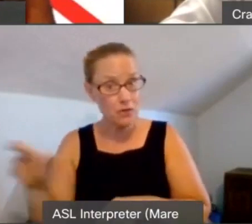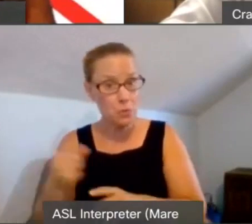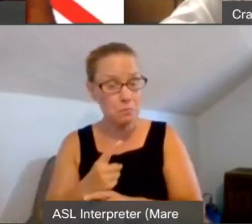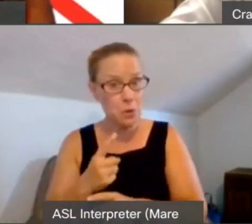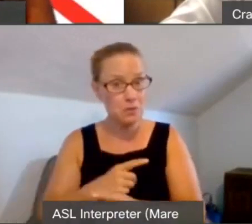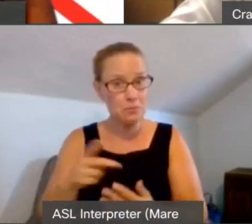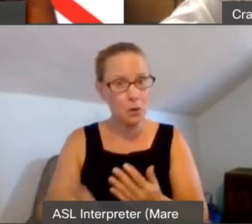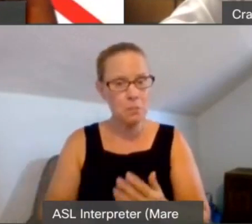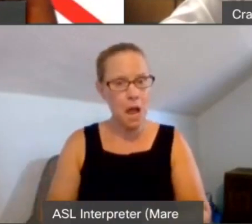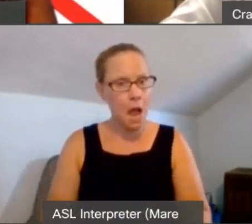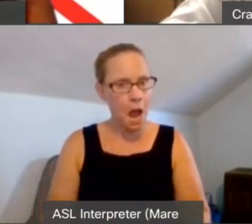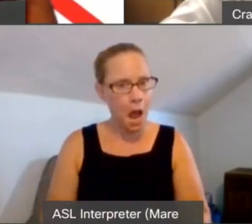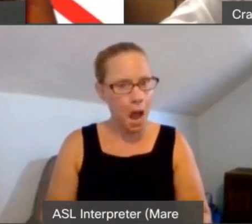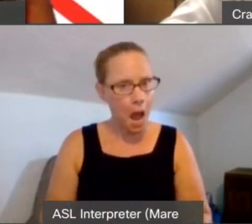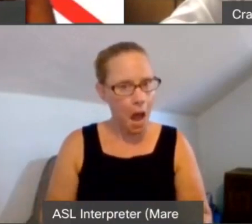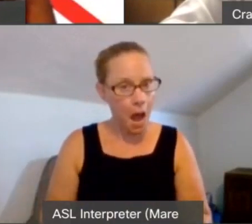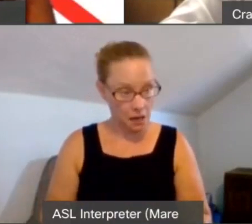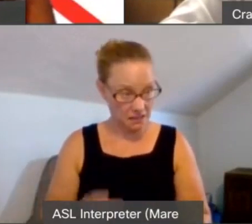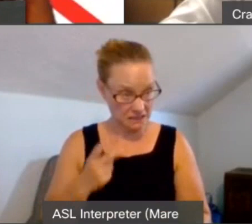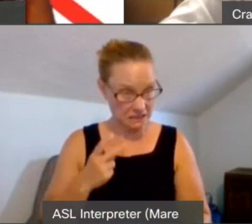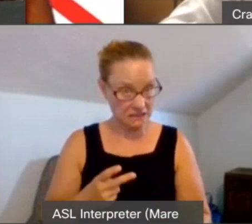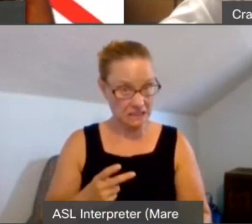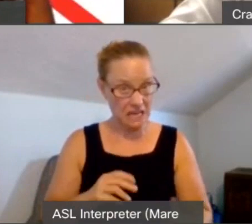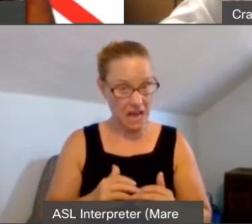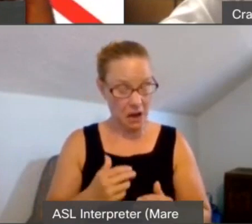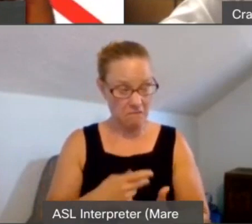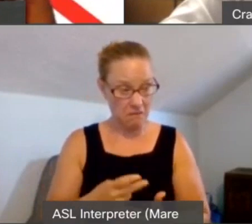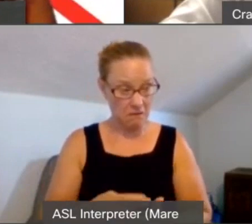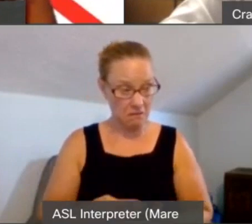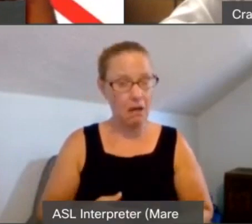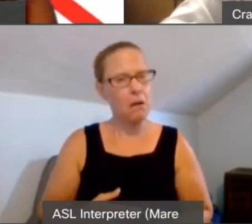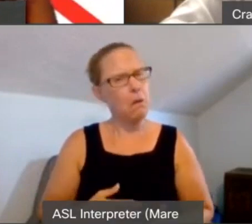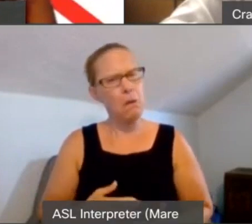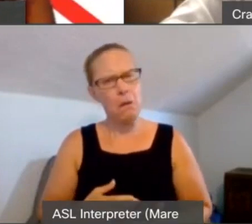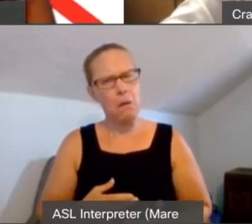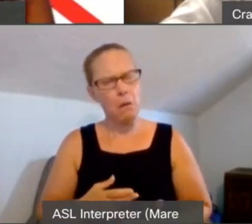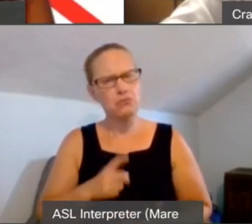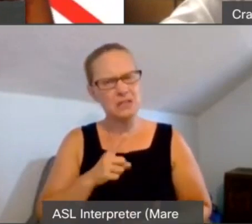very sobering in the sense of their ability to administer the instruments correctly.